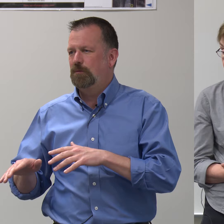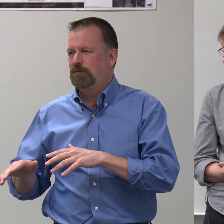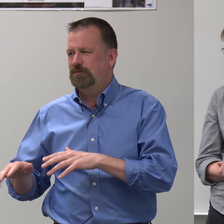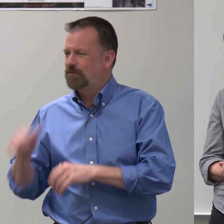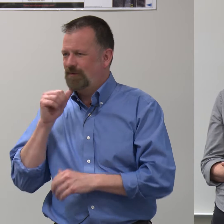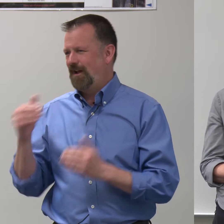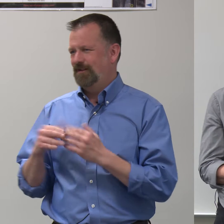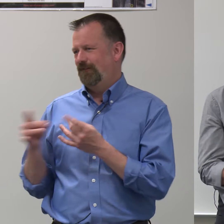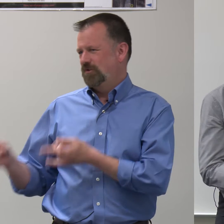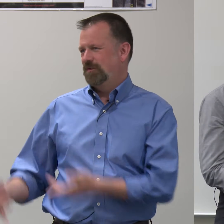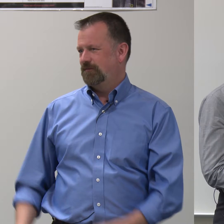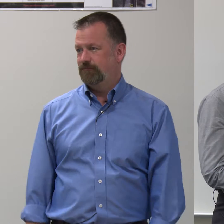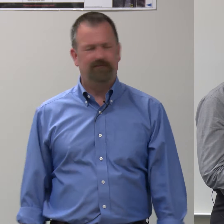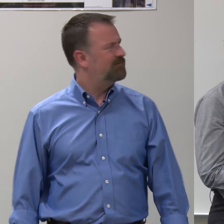The next slide...